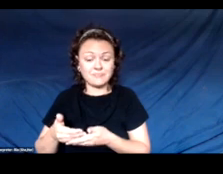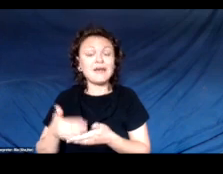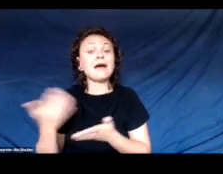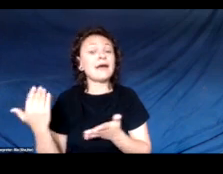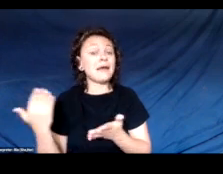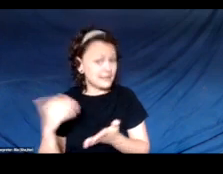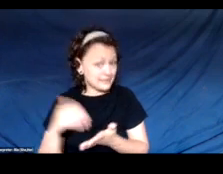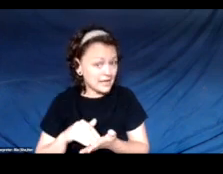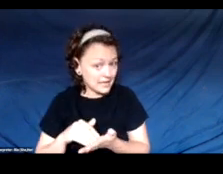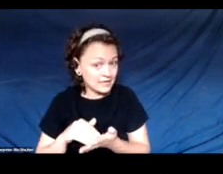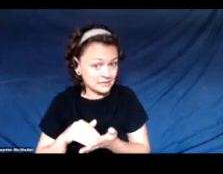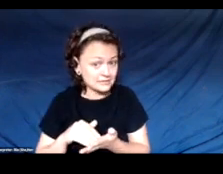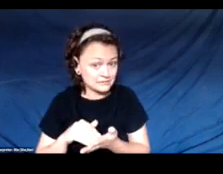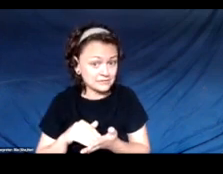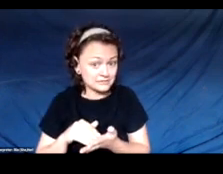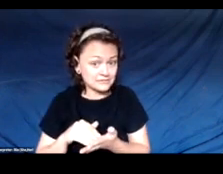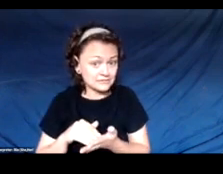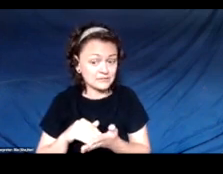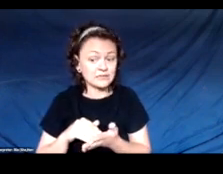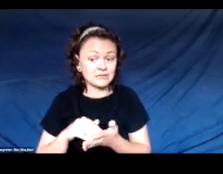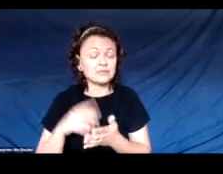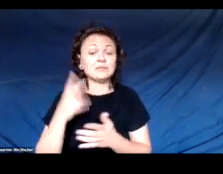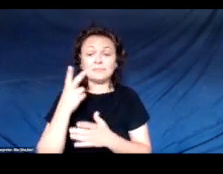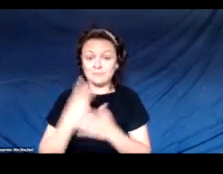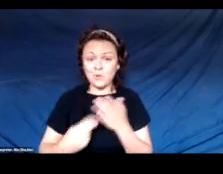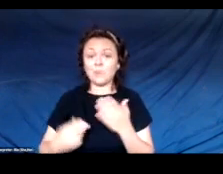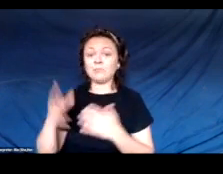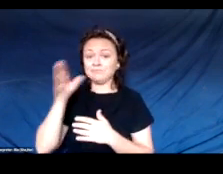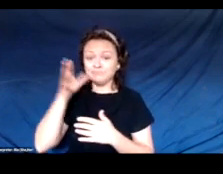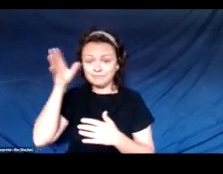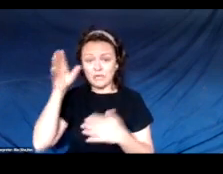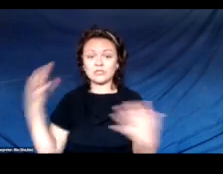both both sets of parents came but only Marco's